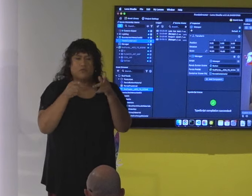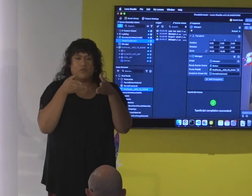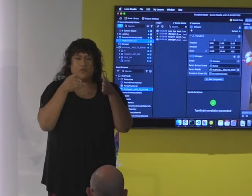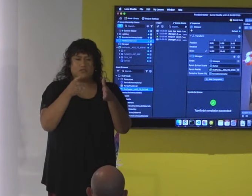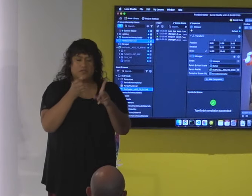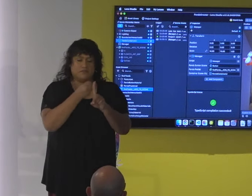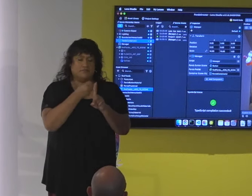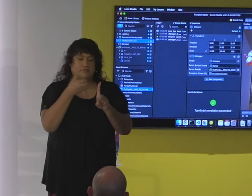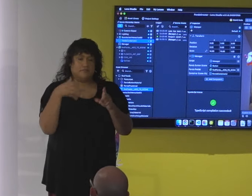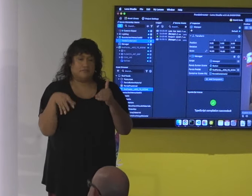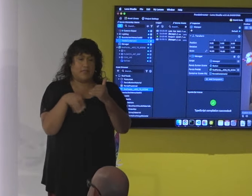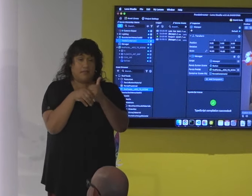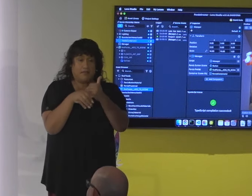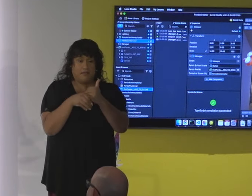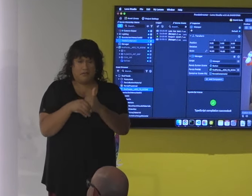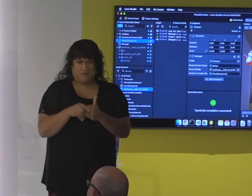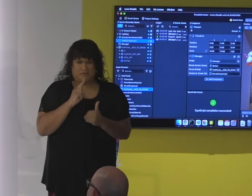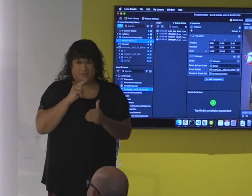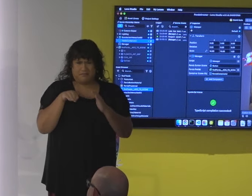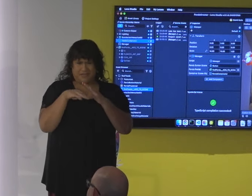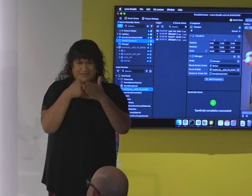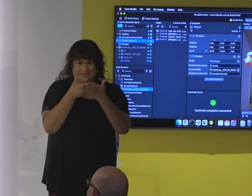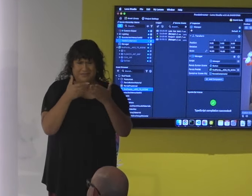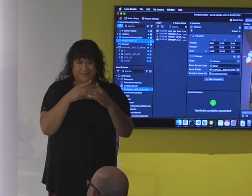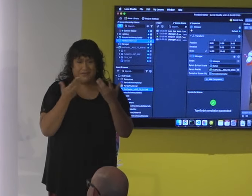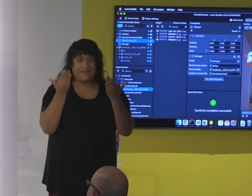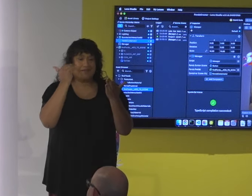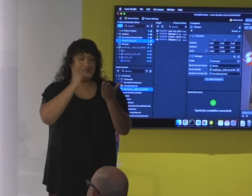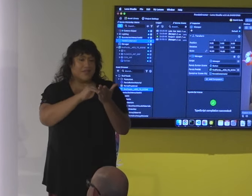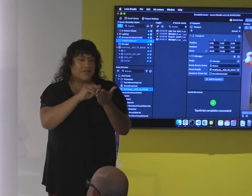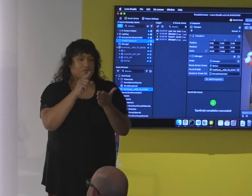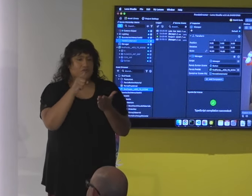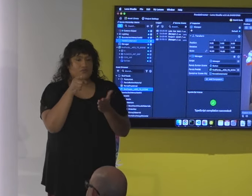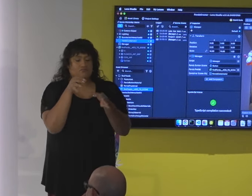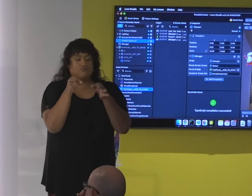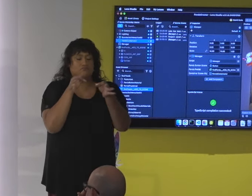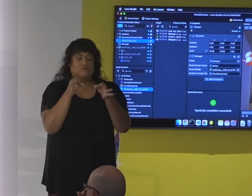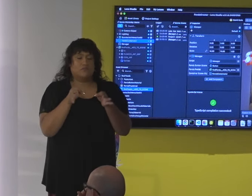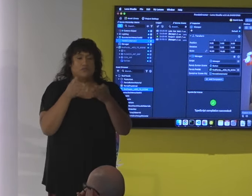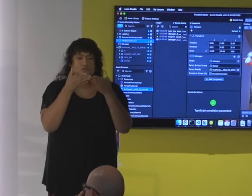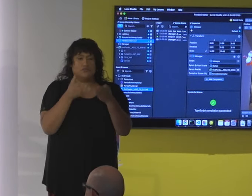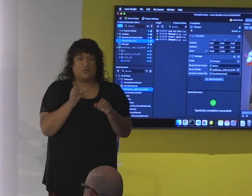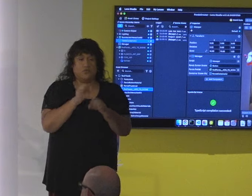This is a very basic thing, but again, you're just going through these general workflows and you can create whatever you want.